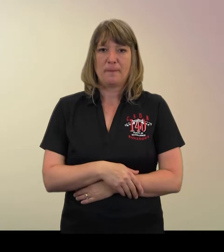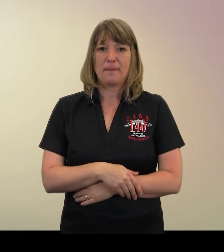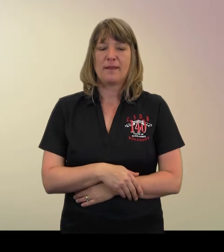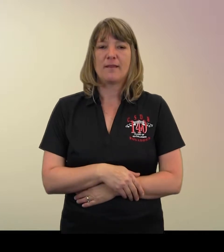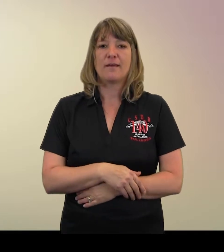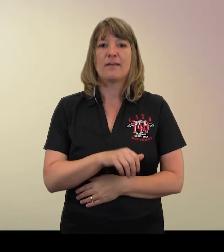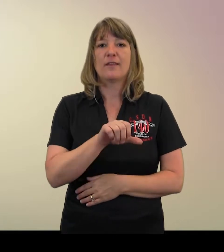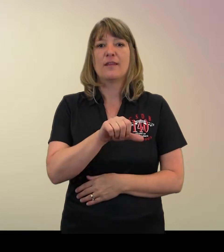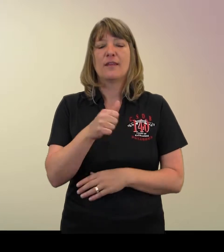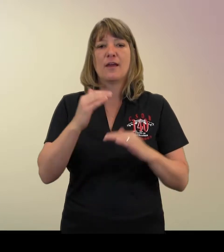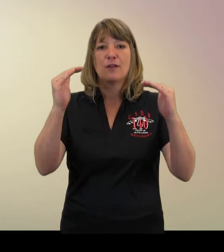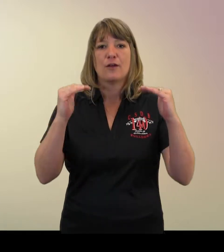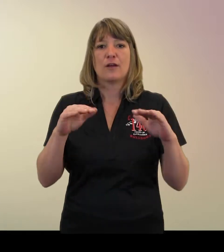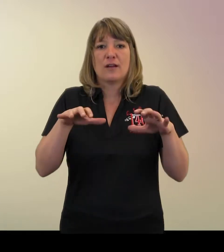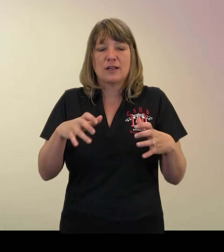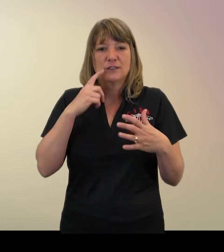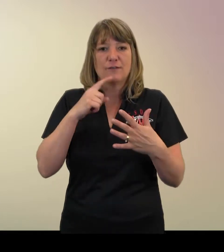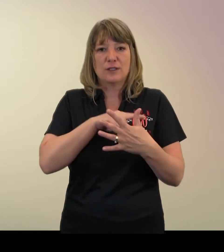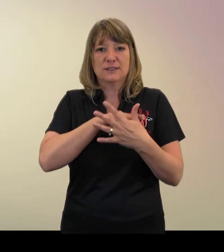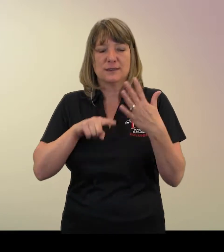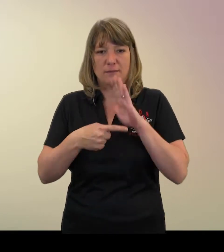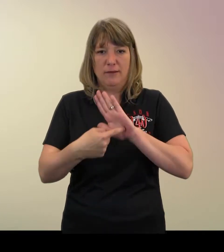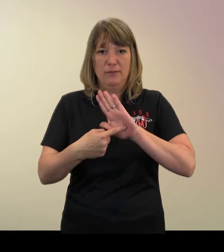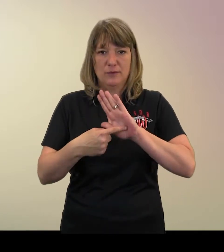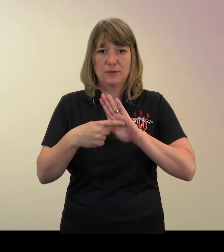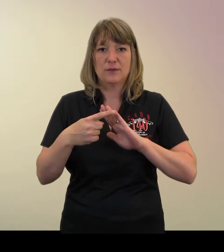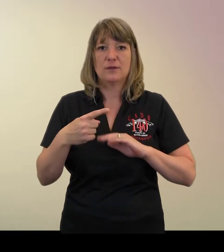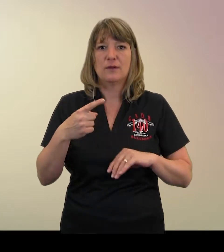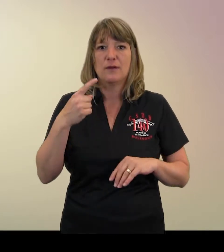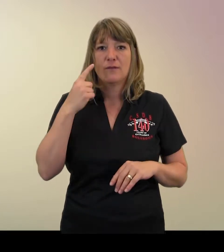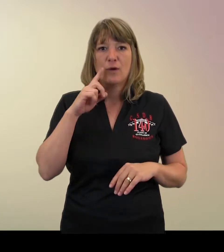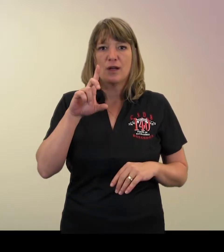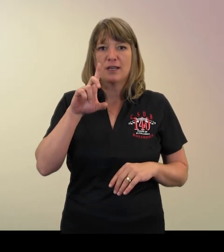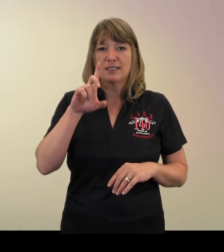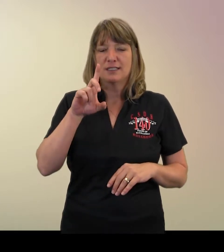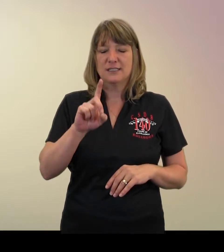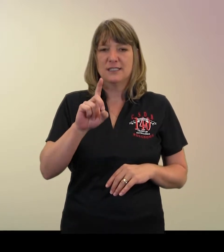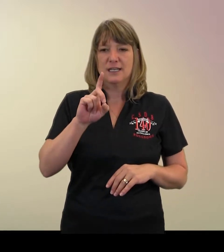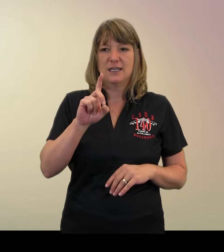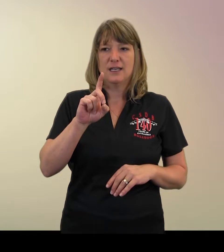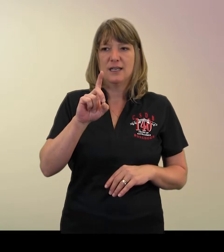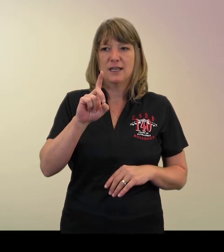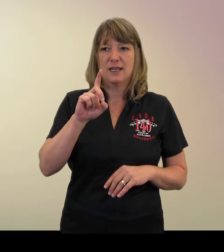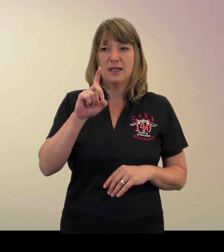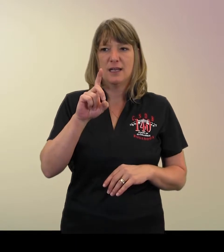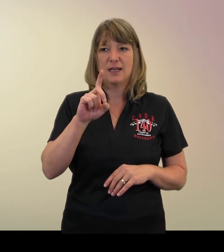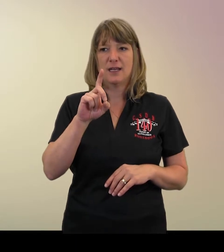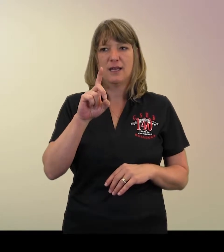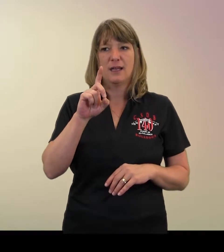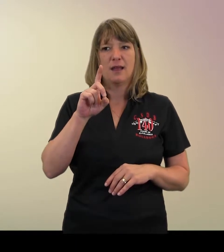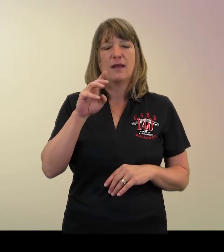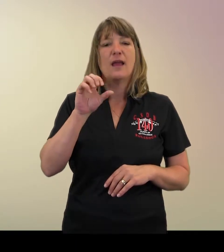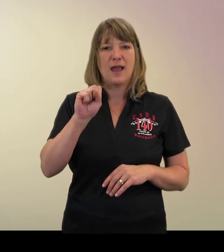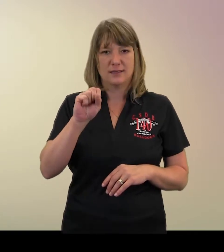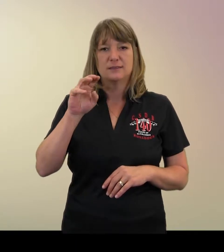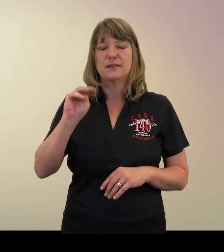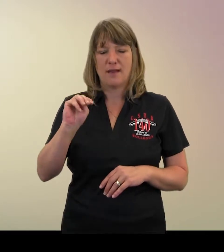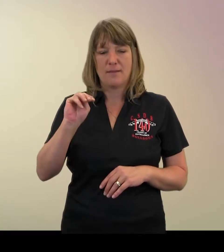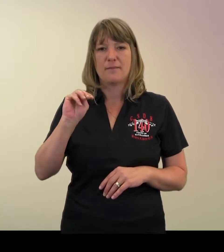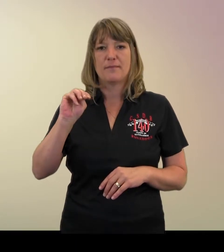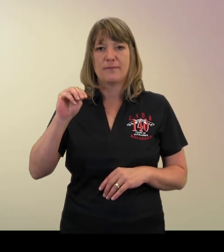The next cluster of symptoms, that we talk about in the DSM-5, are repetitive behaviors or restricted interests.